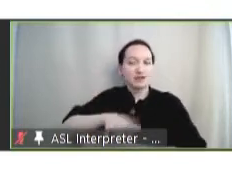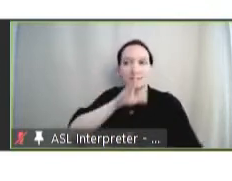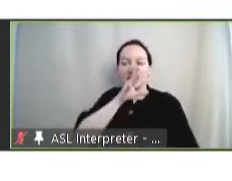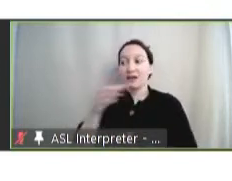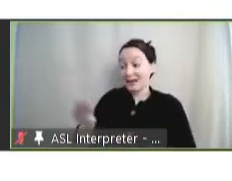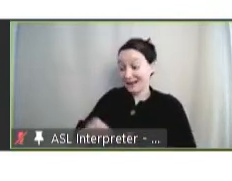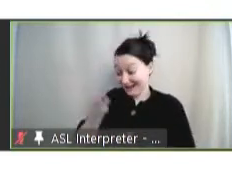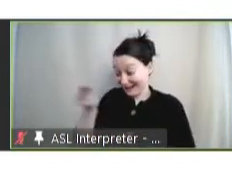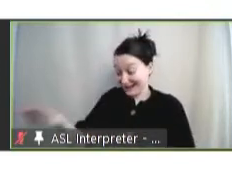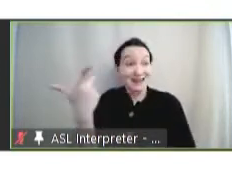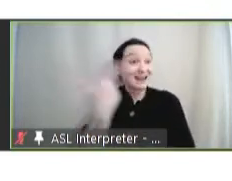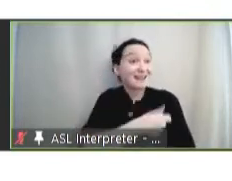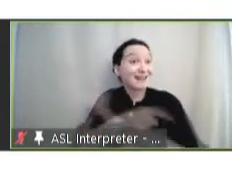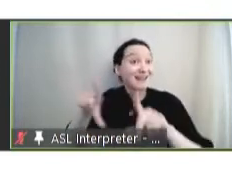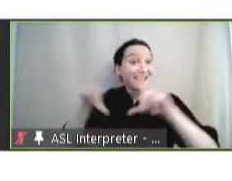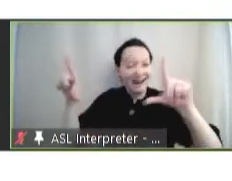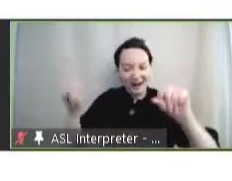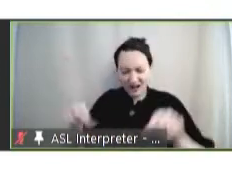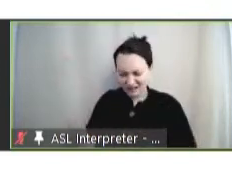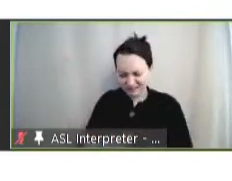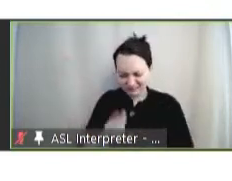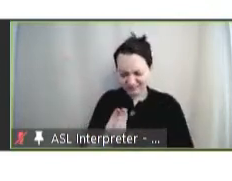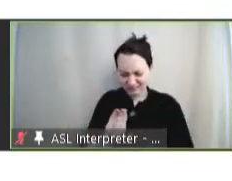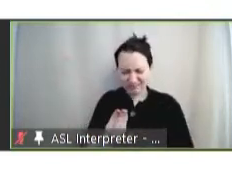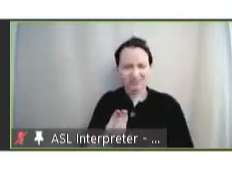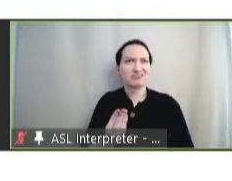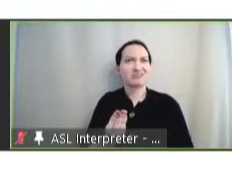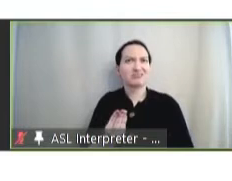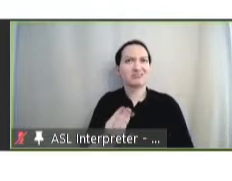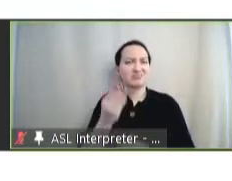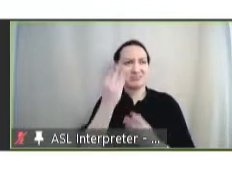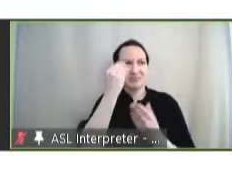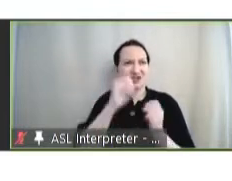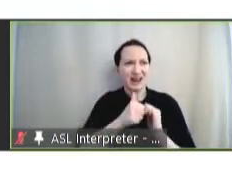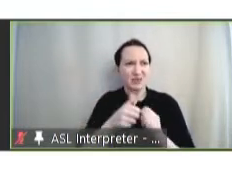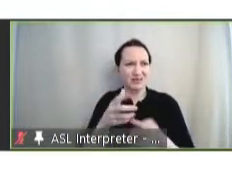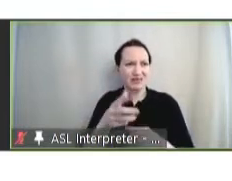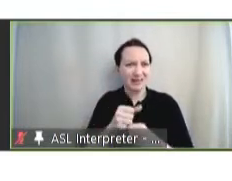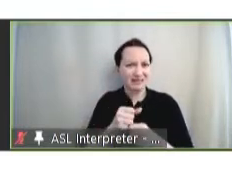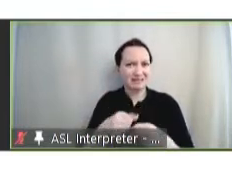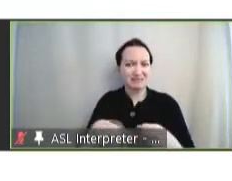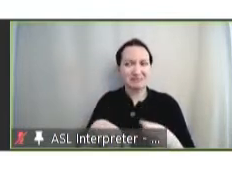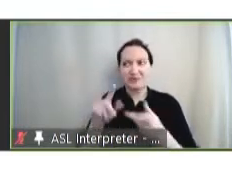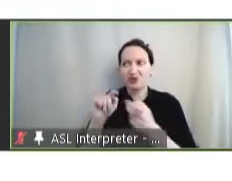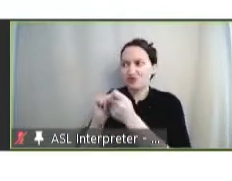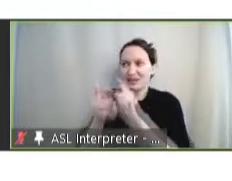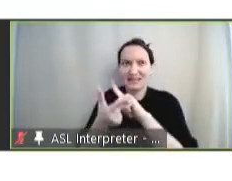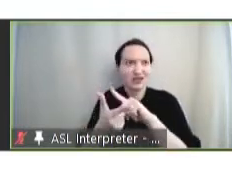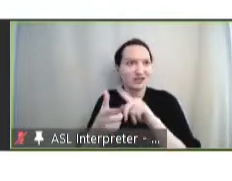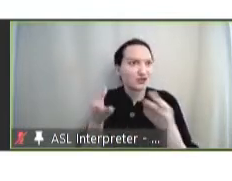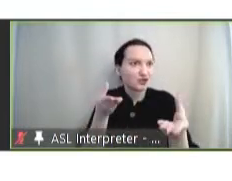vaccination cards without information about how to receive translation services, you know,